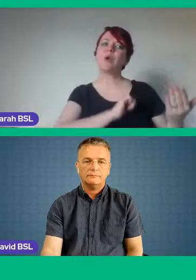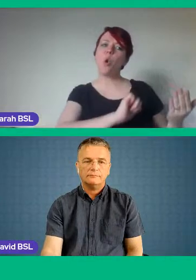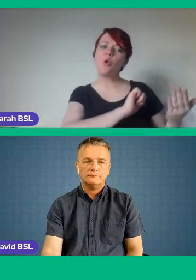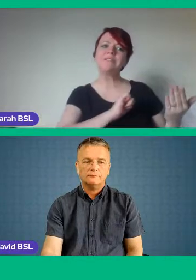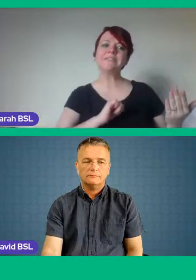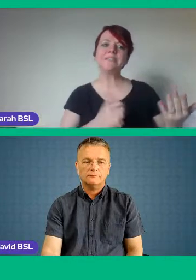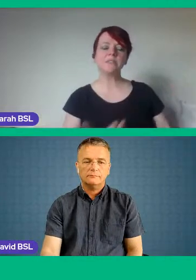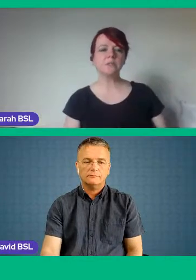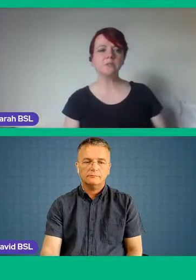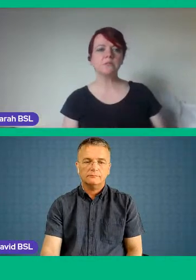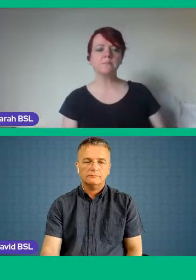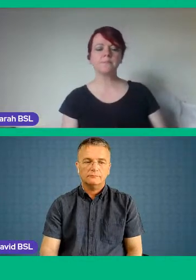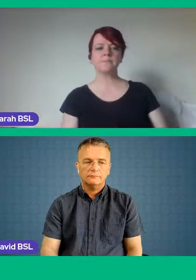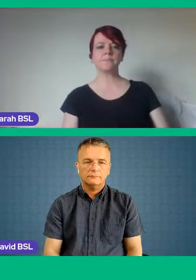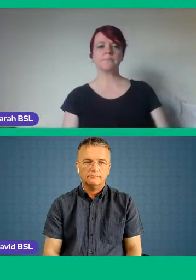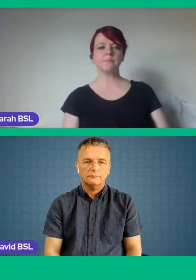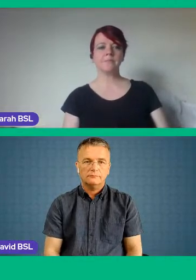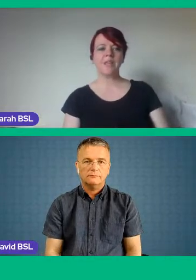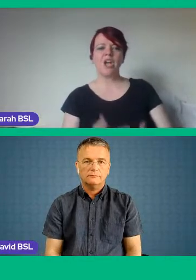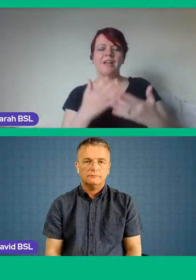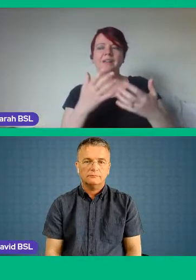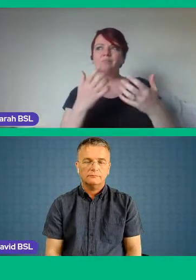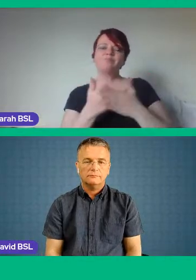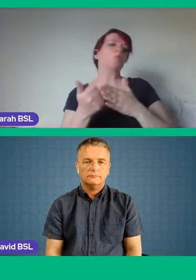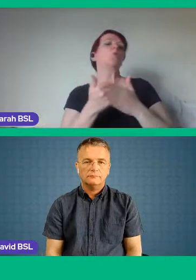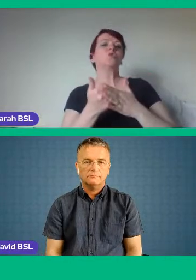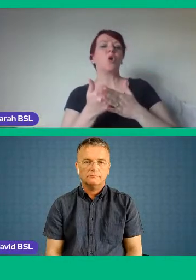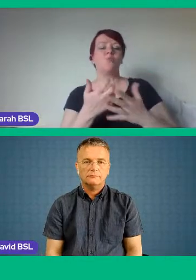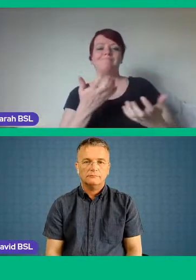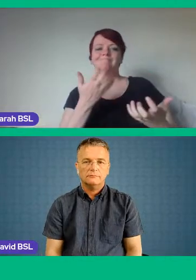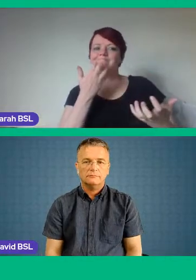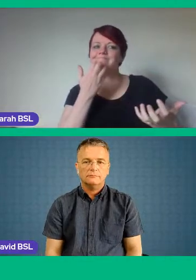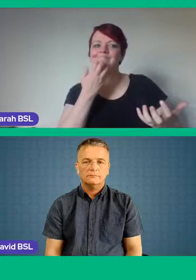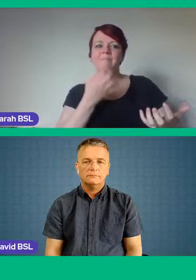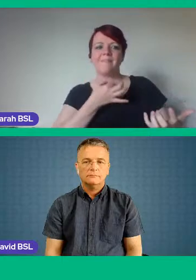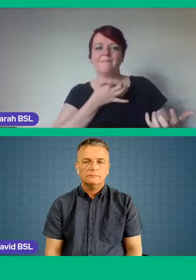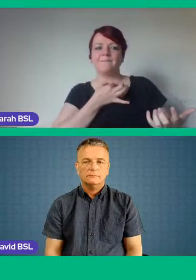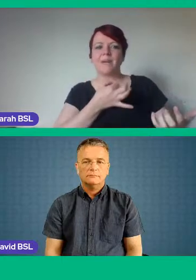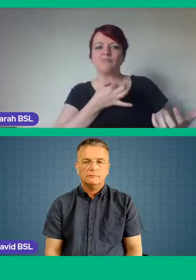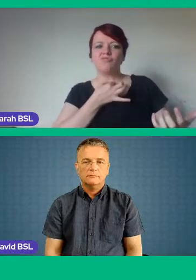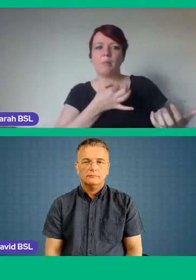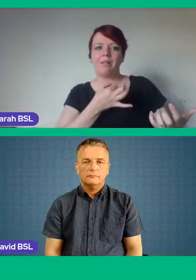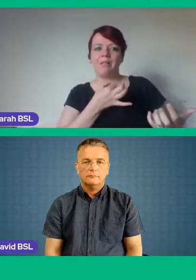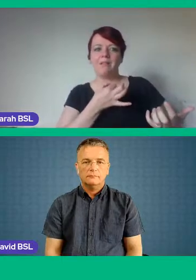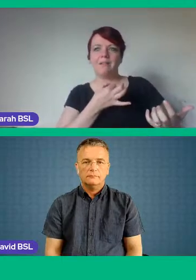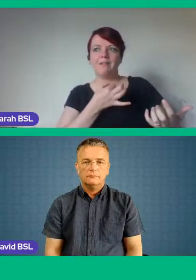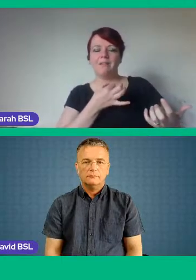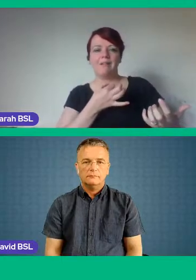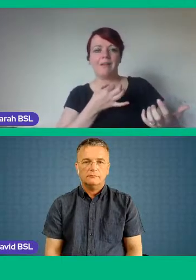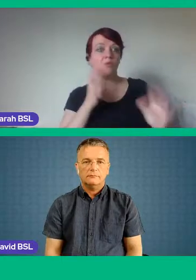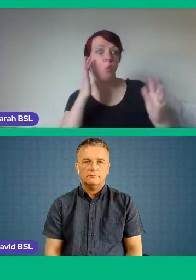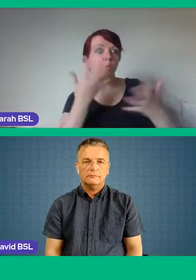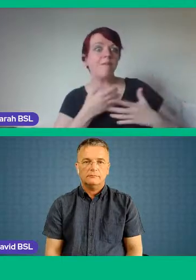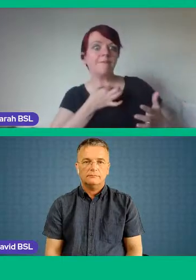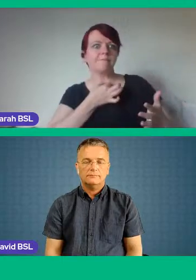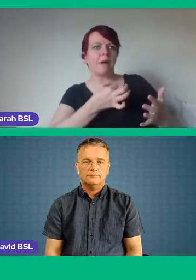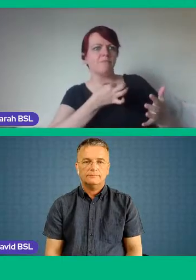tired and wants to go home. Just the ability to be honest about how you are feeling that they emotionally, because